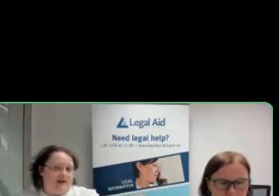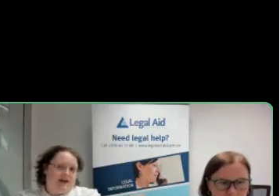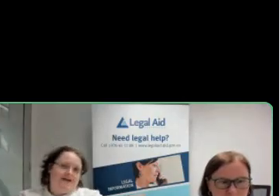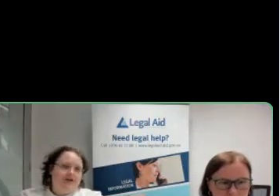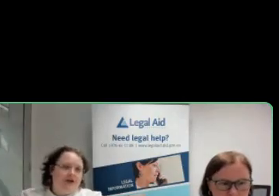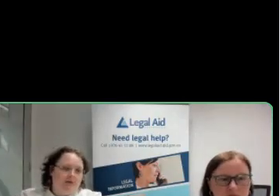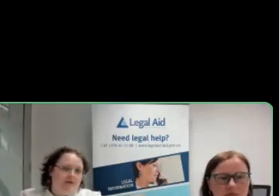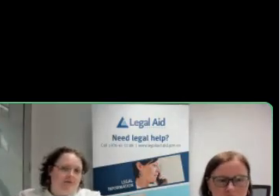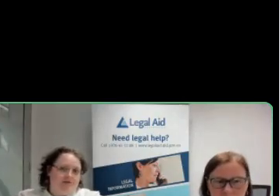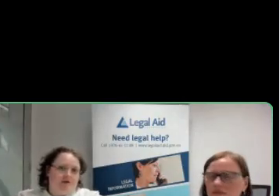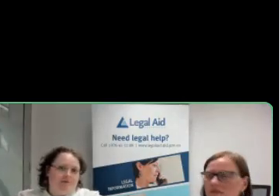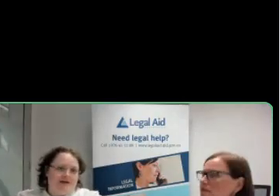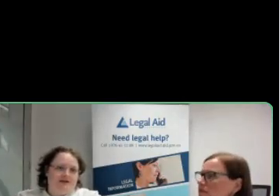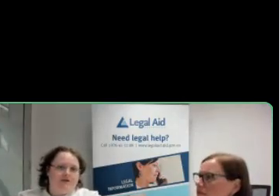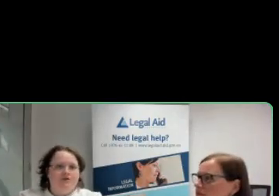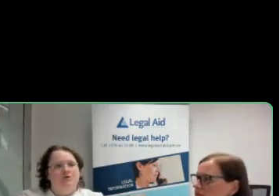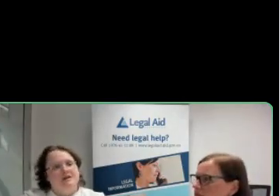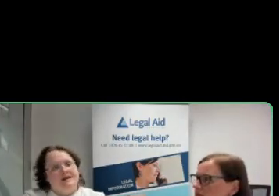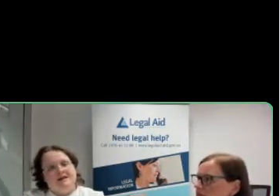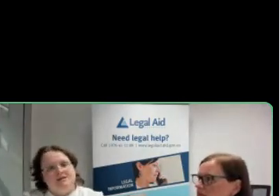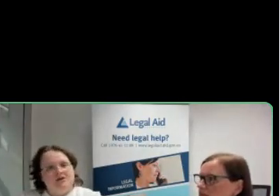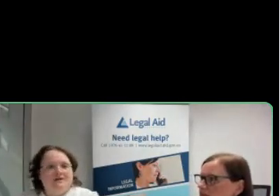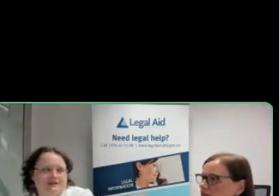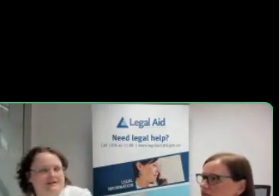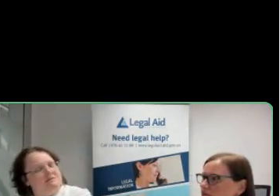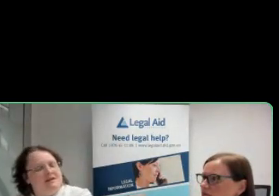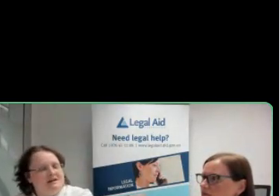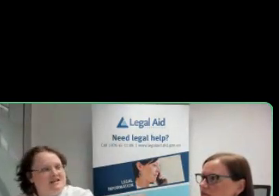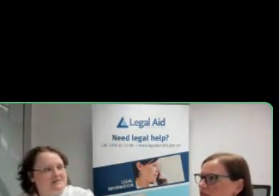vacation care with reasonable accommodations or or do they need to go to this disability